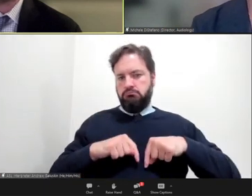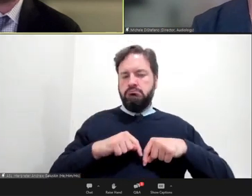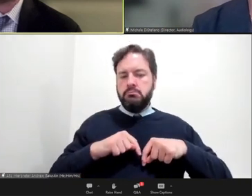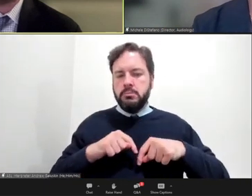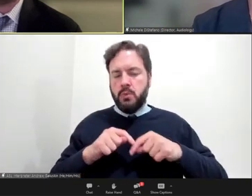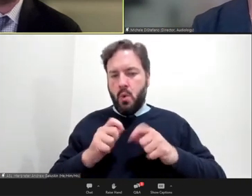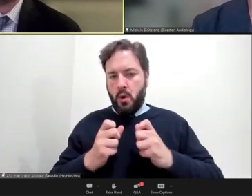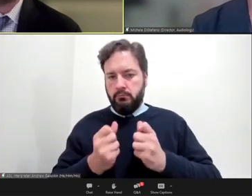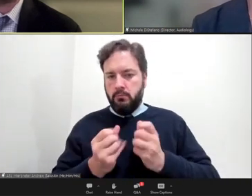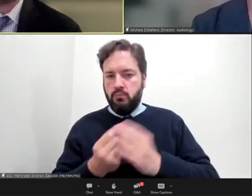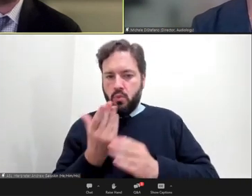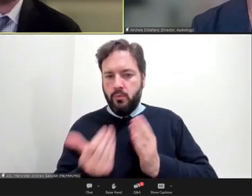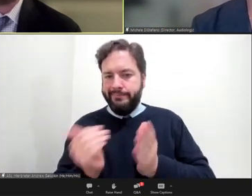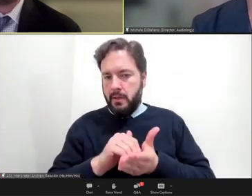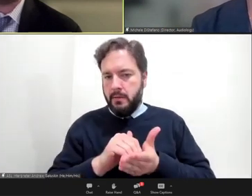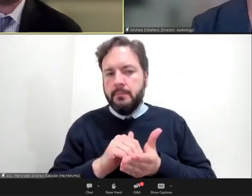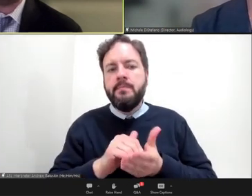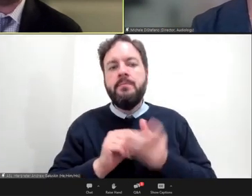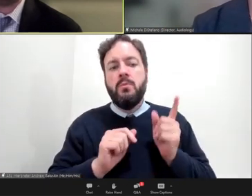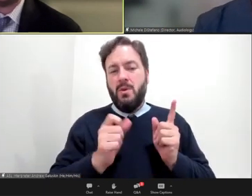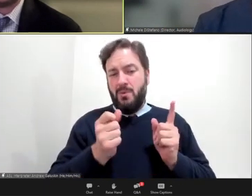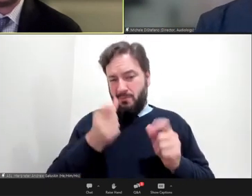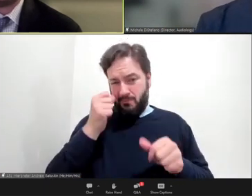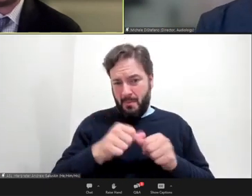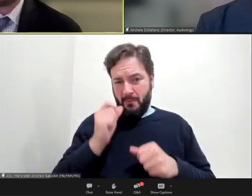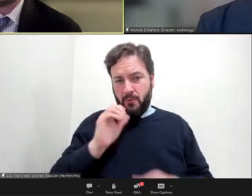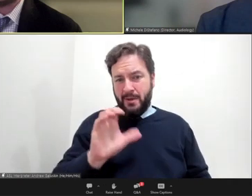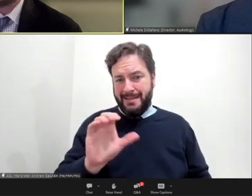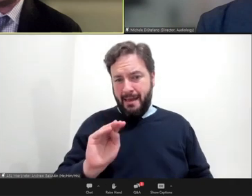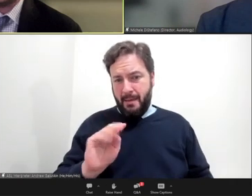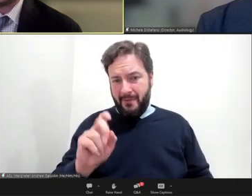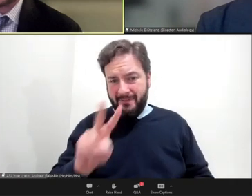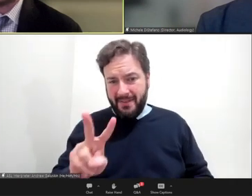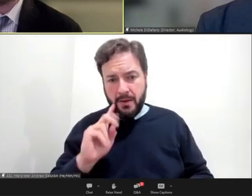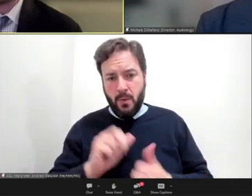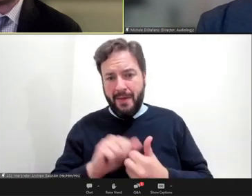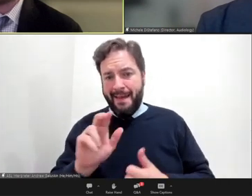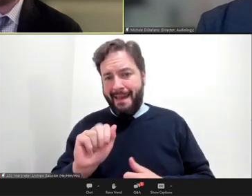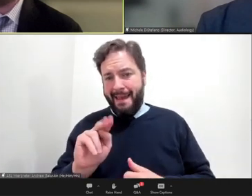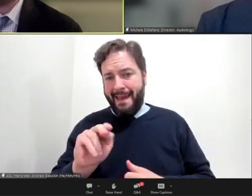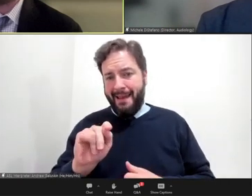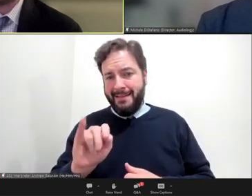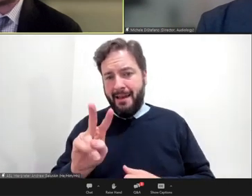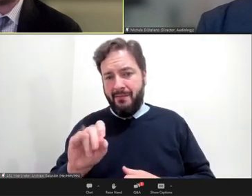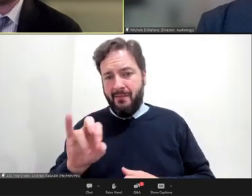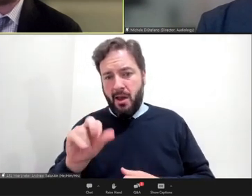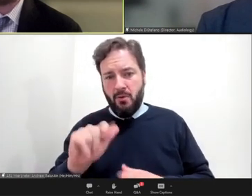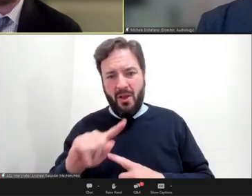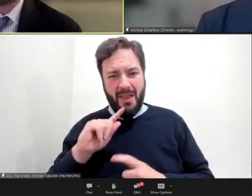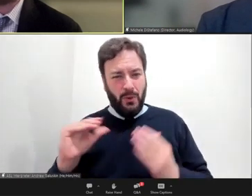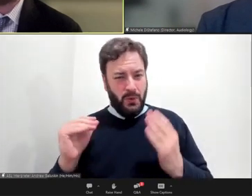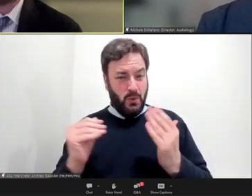I mentioned the early treatment of CMV with antivirals. That was big news when that was